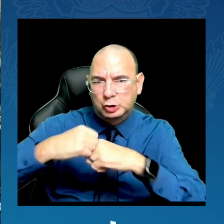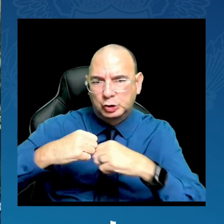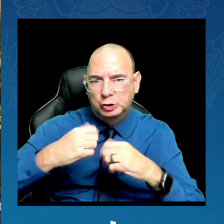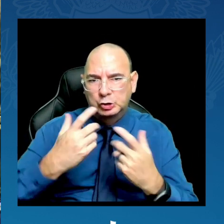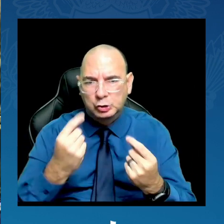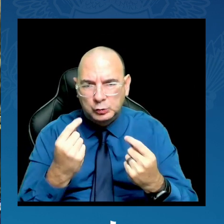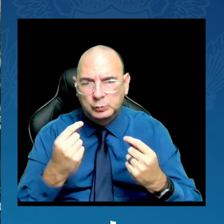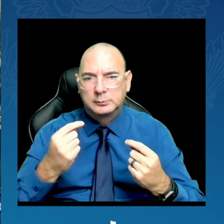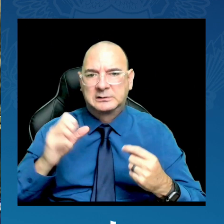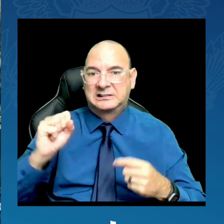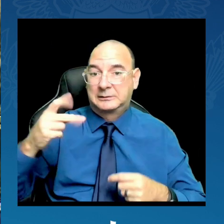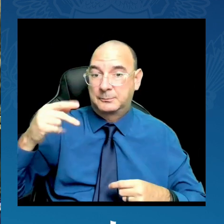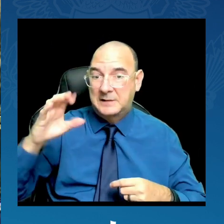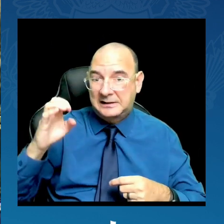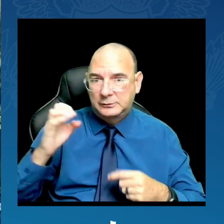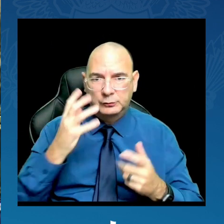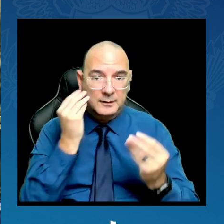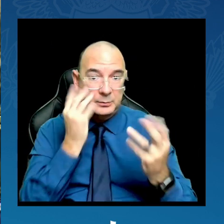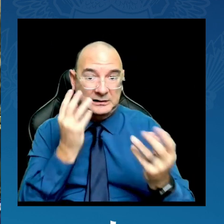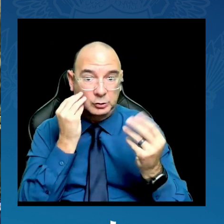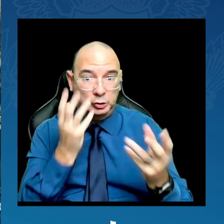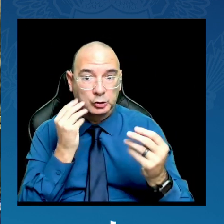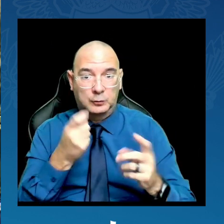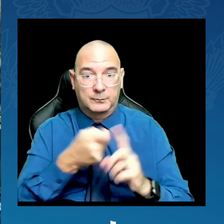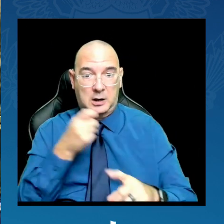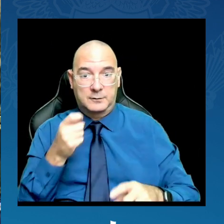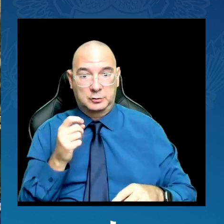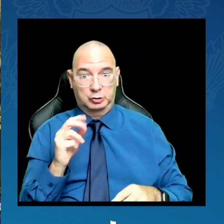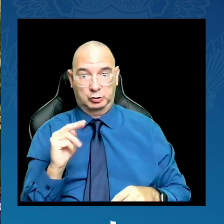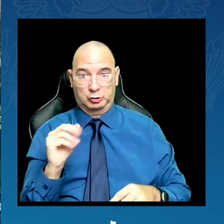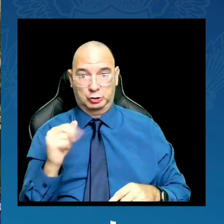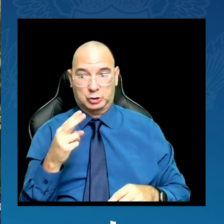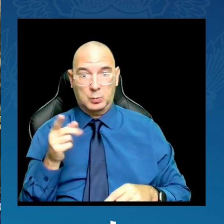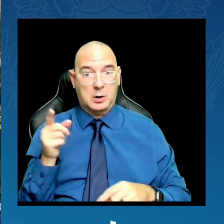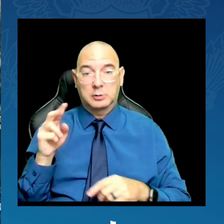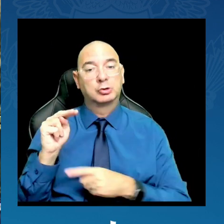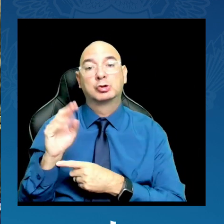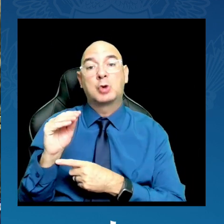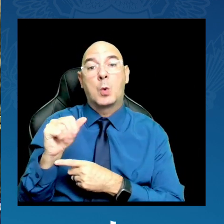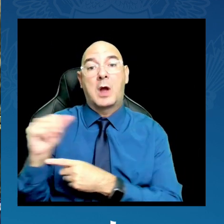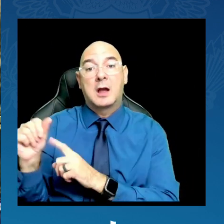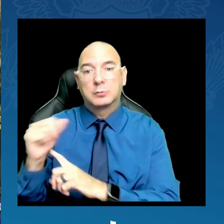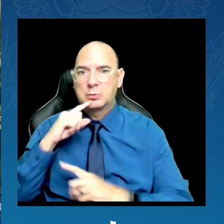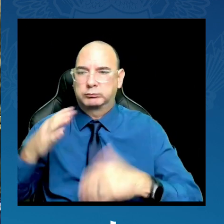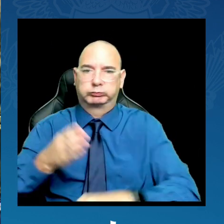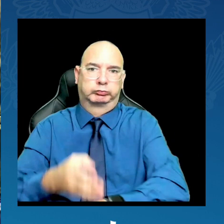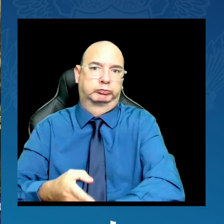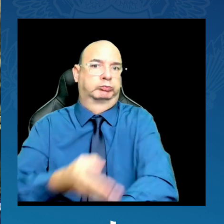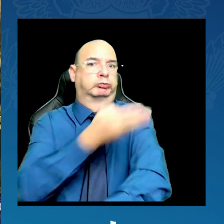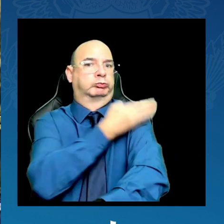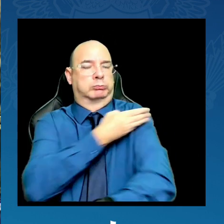have dramatically enhanced scientific understanding of our changing natural environment. And as you've heard, Lance had another satellite.